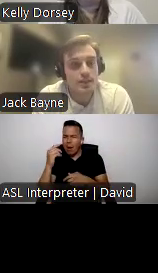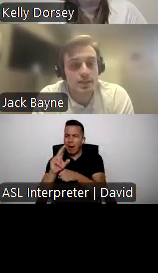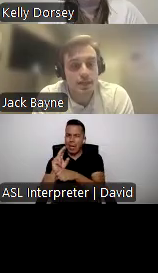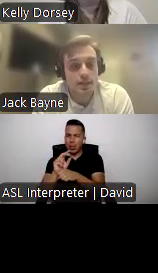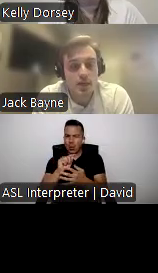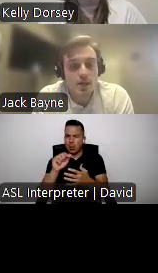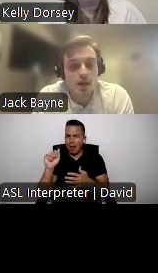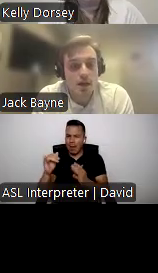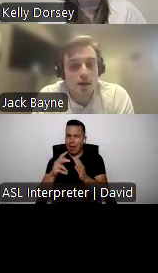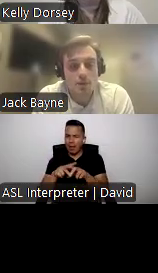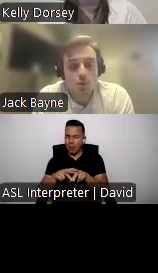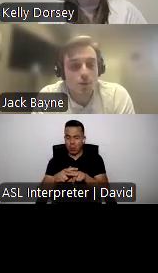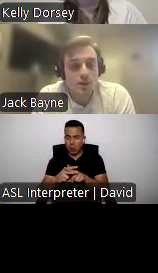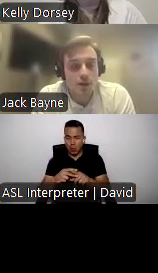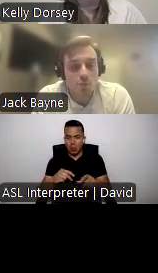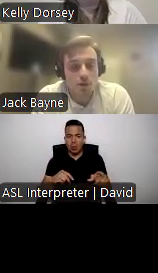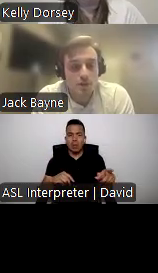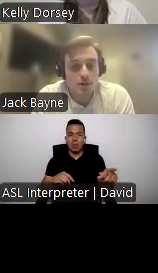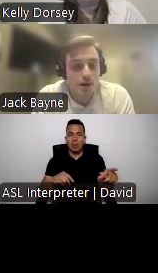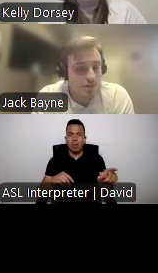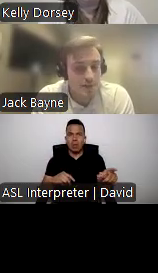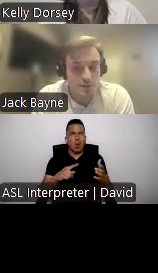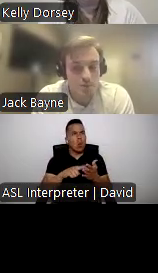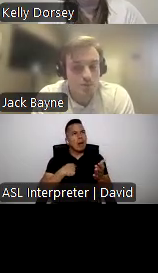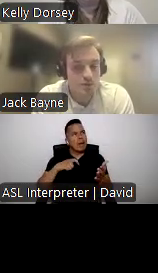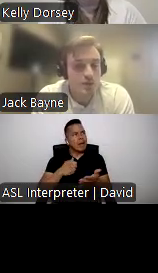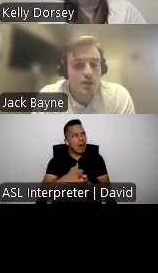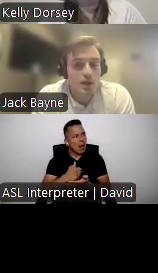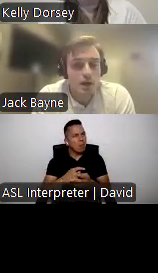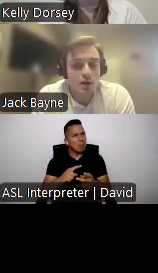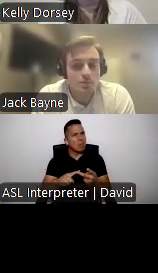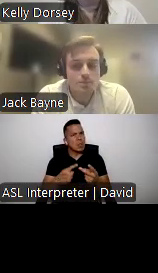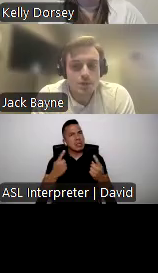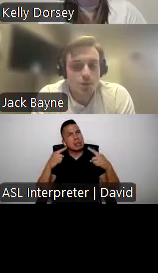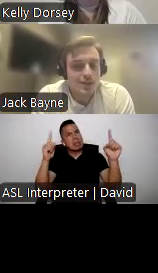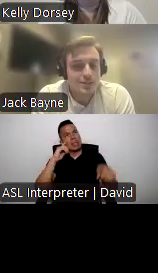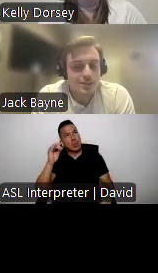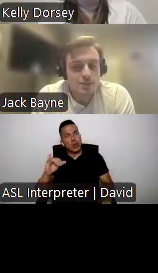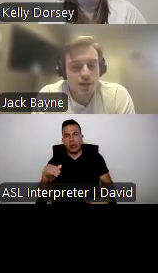like at the end? And what do I need help with? You know, how fast am I moving? What ideas do